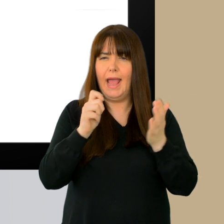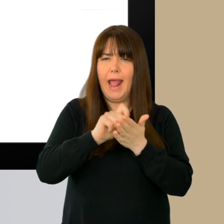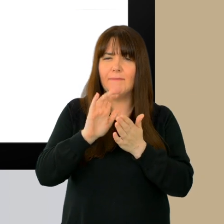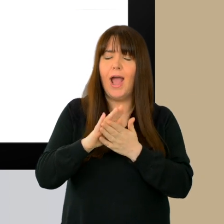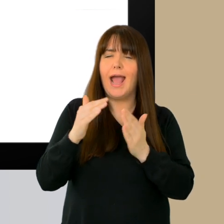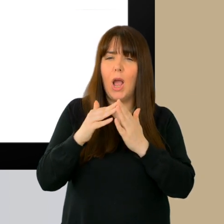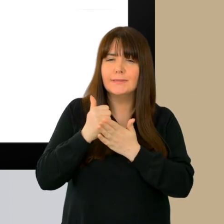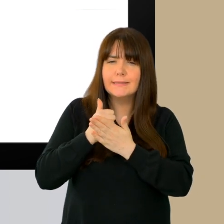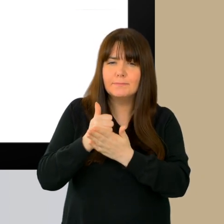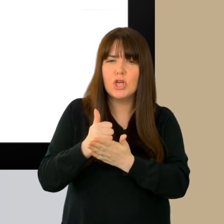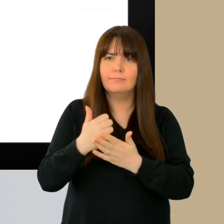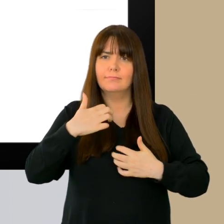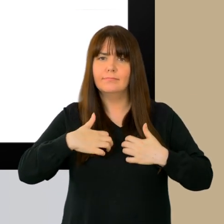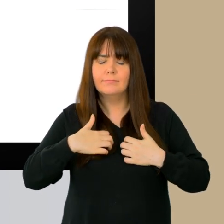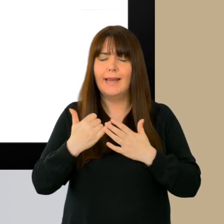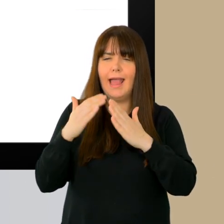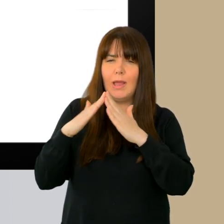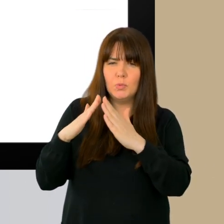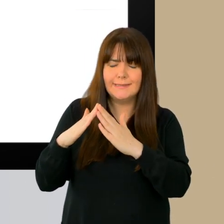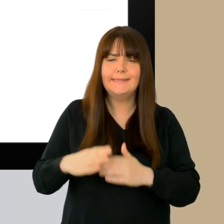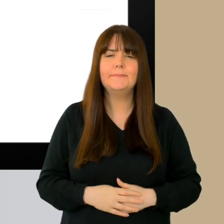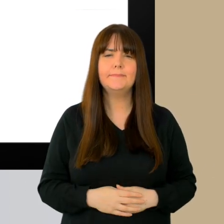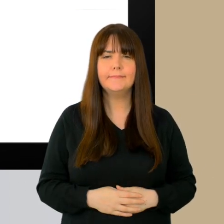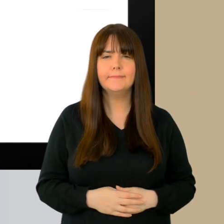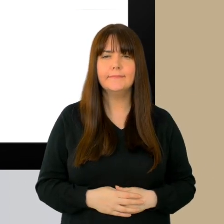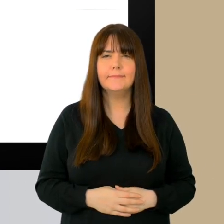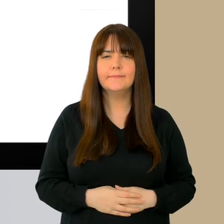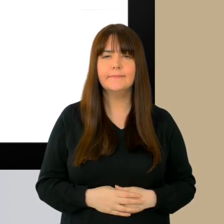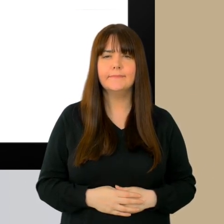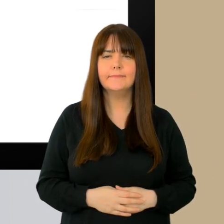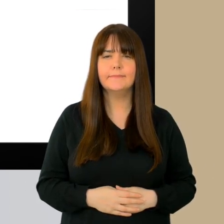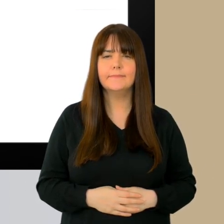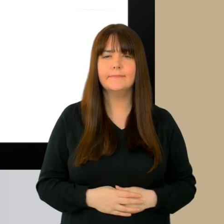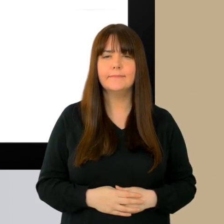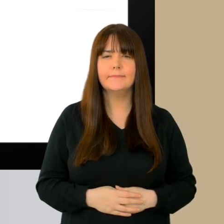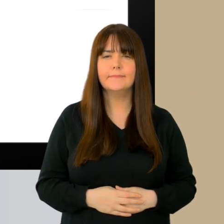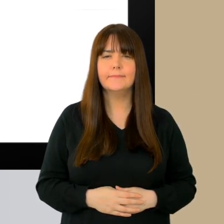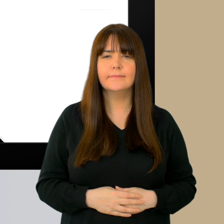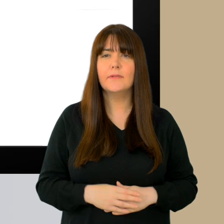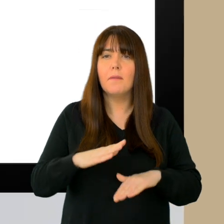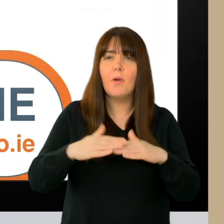such as Applying for Housing Supports, or expressing interest in Affordable Housing.